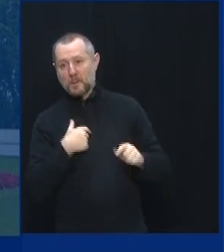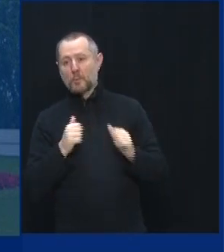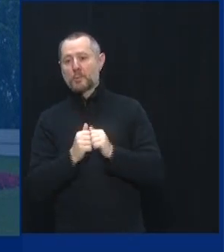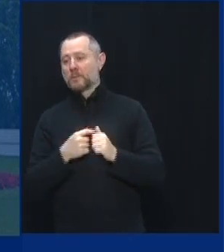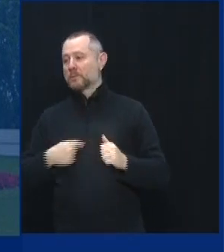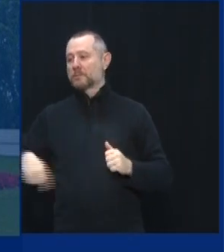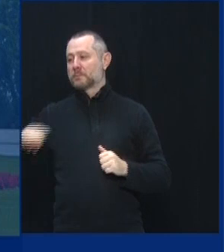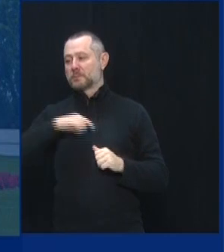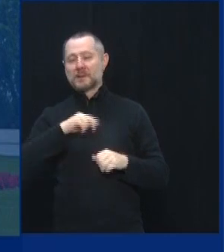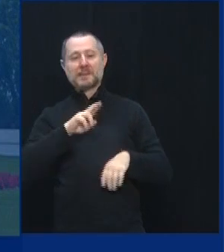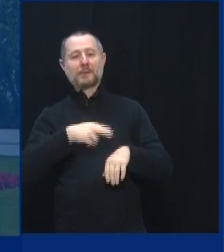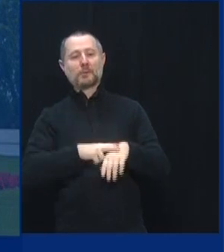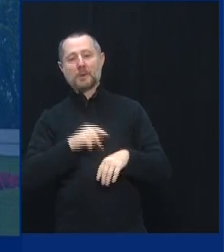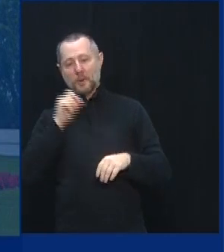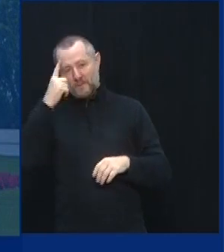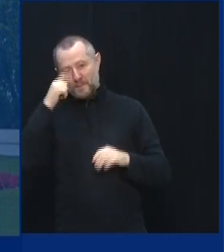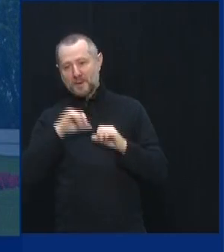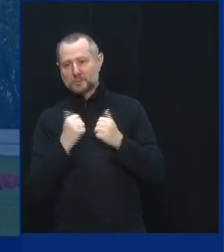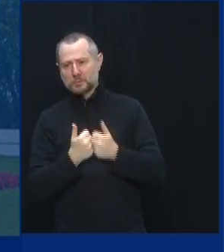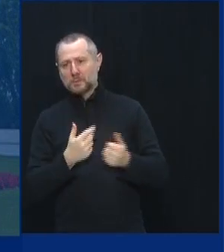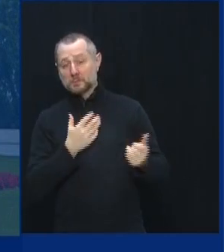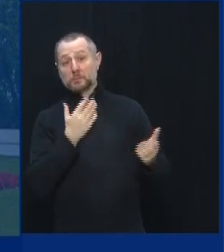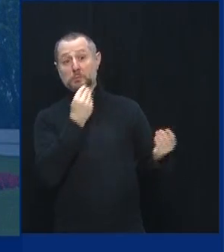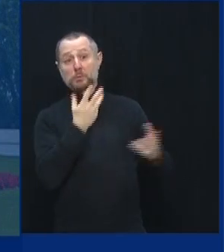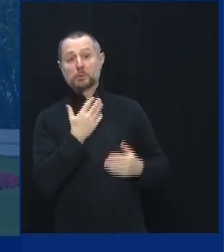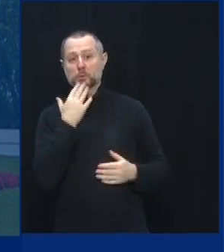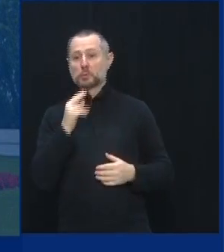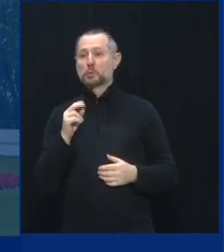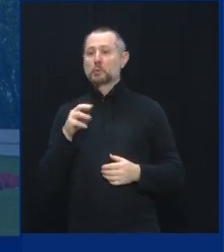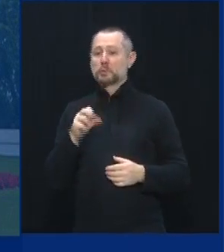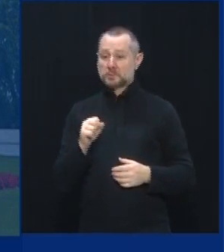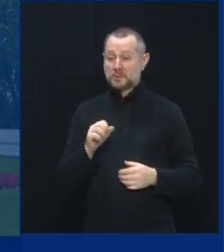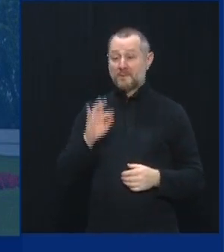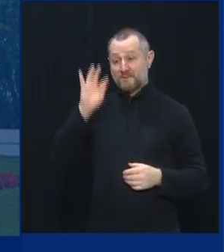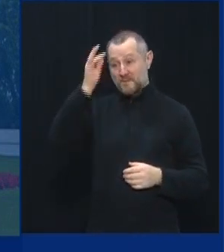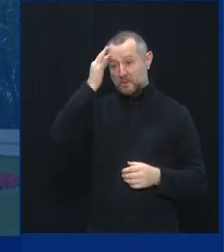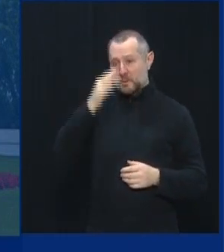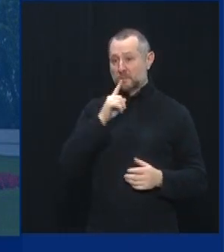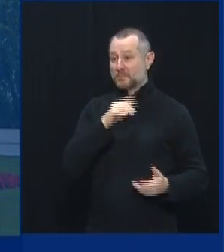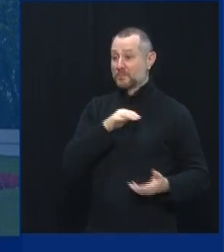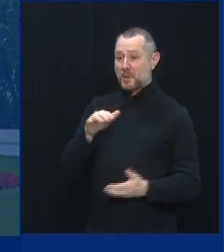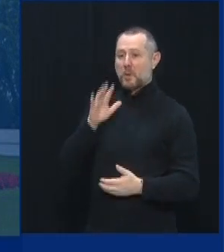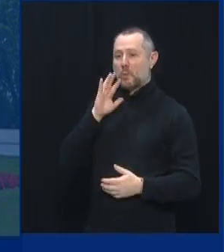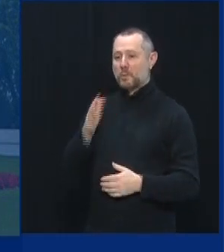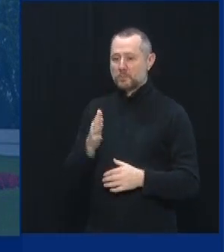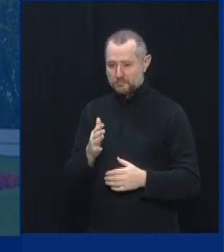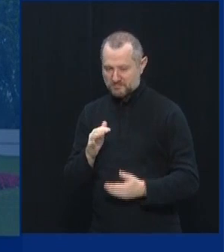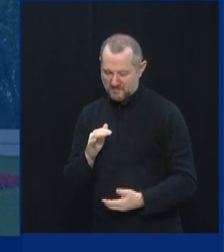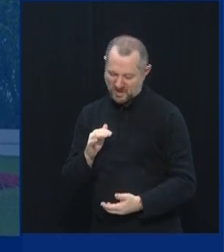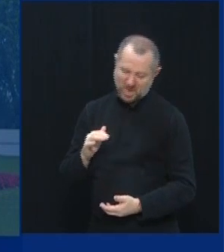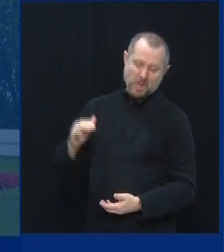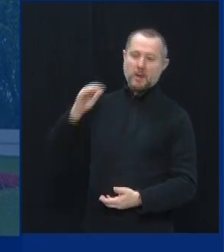WITH THE WHITE HOUSE OFFICIALS WITH THE GOVERNORS ACROSS THE